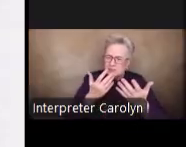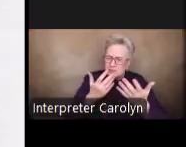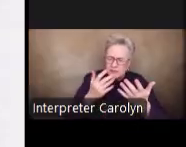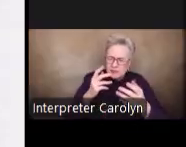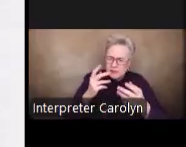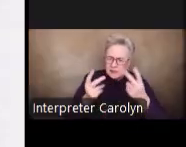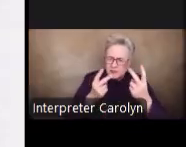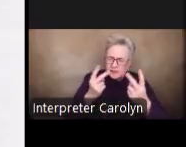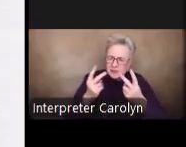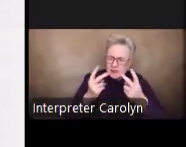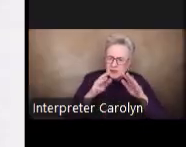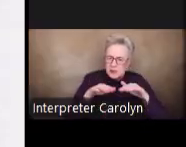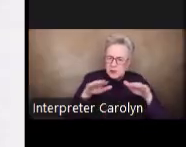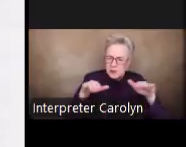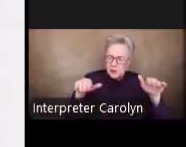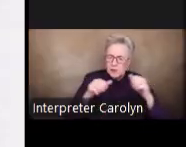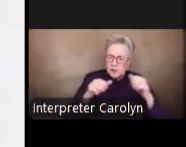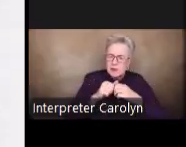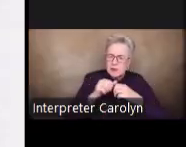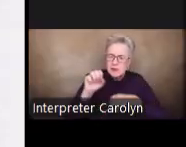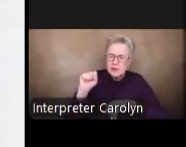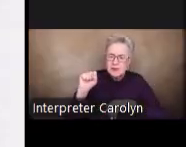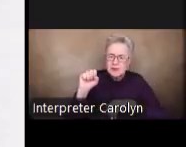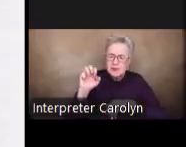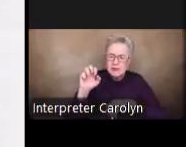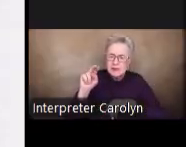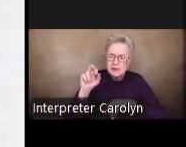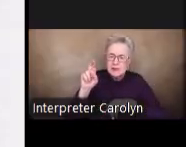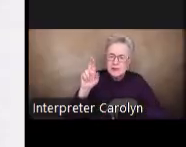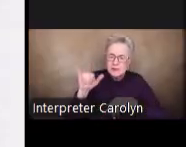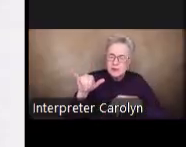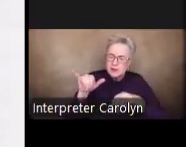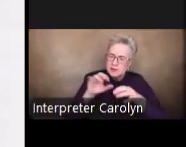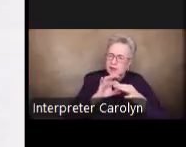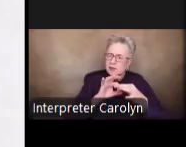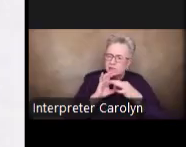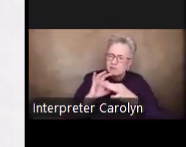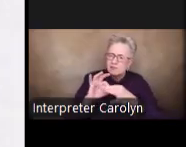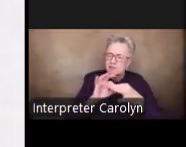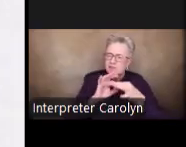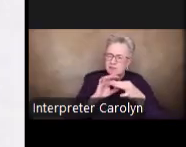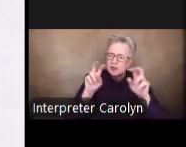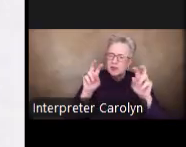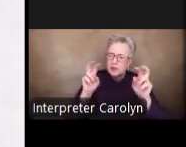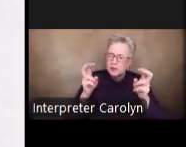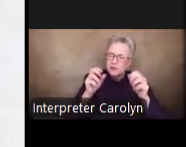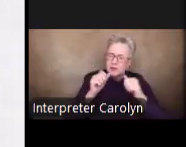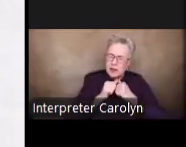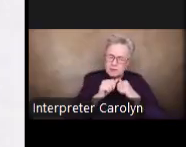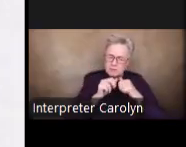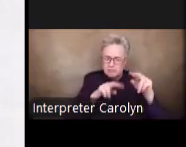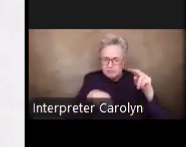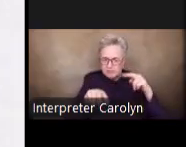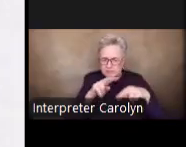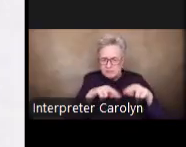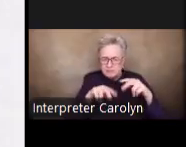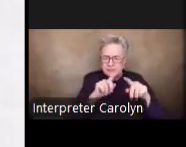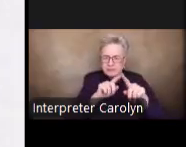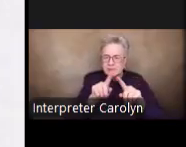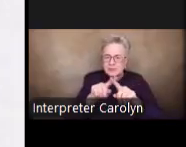challenges, sensory issues, we can coordinate as a construction crew to address multiple structural needs simultaneously,